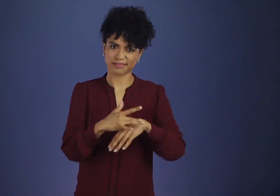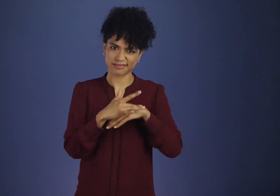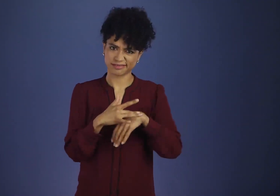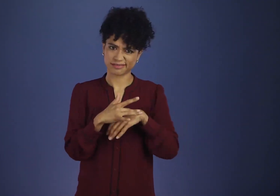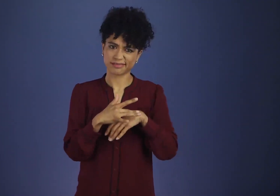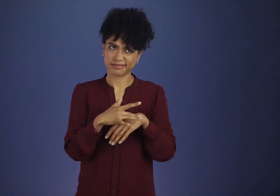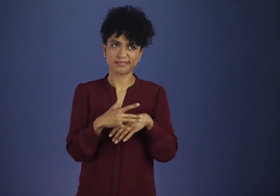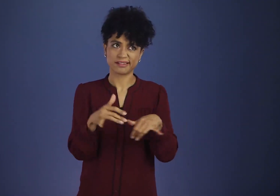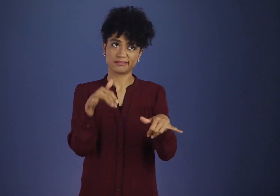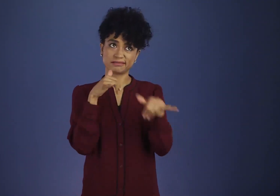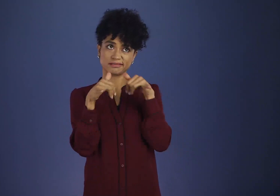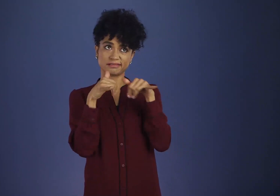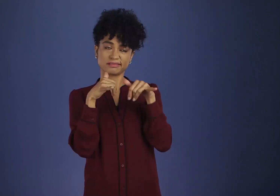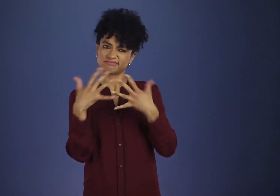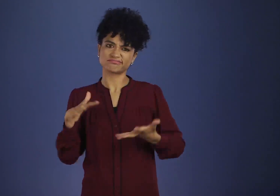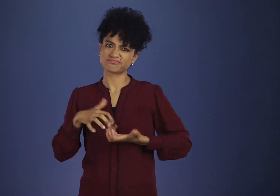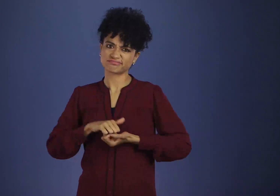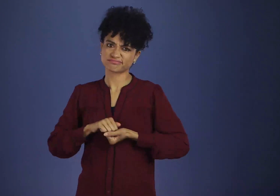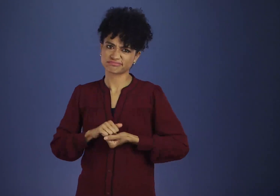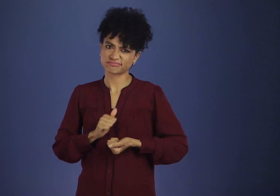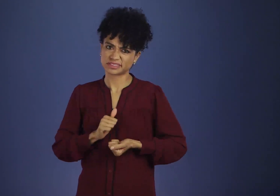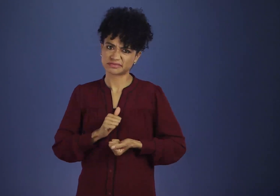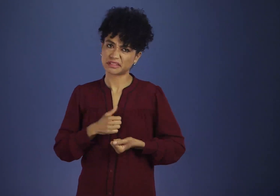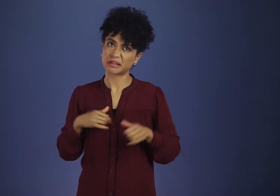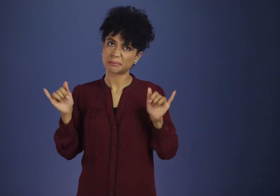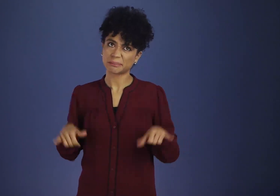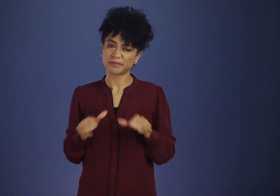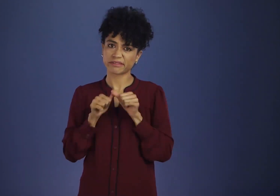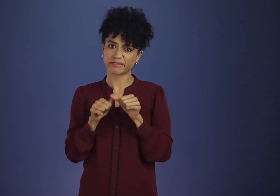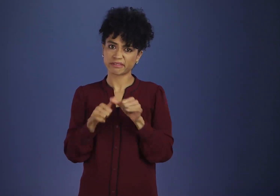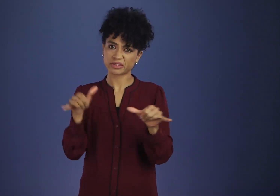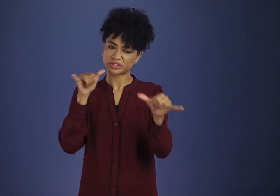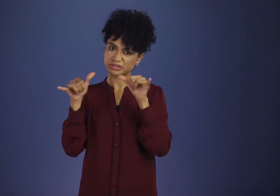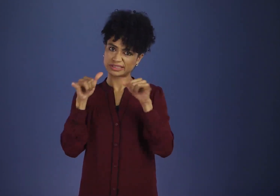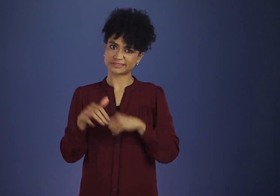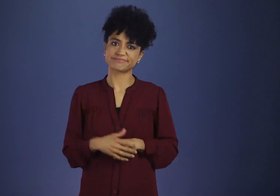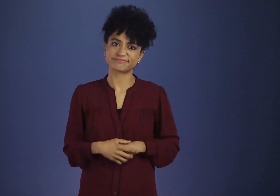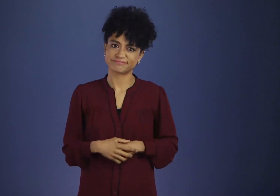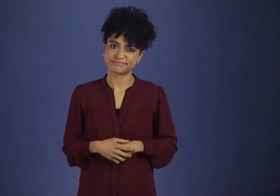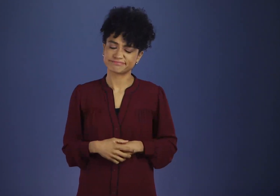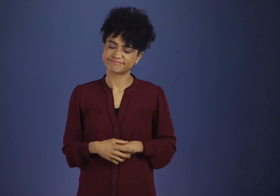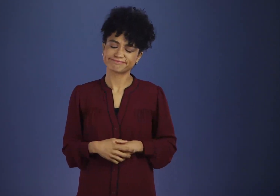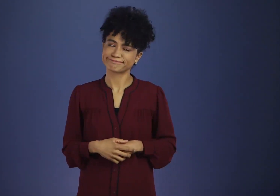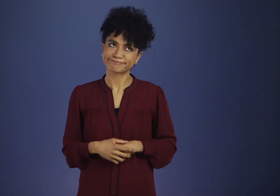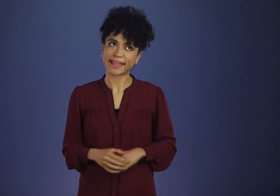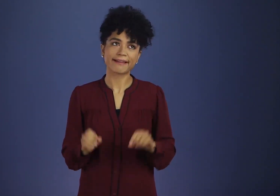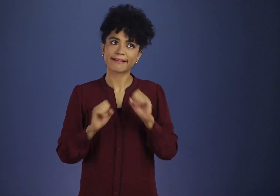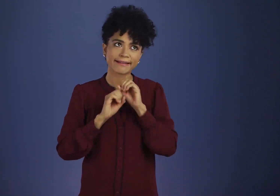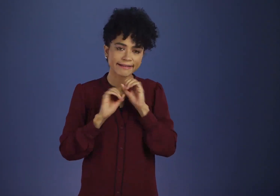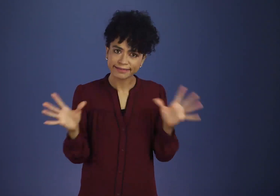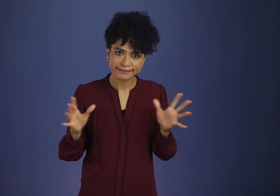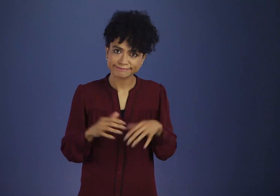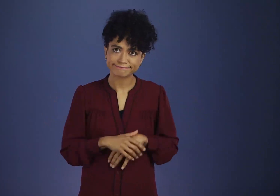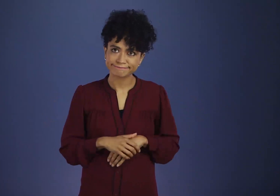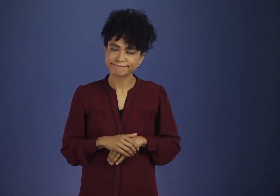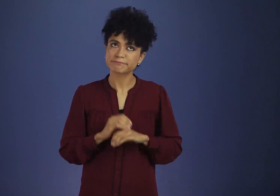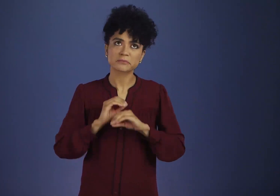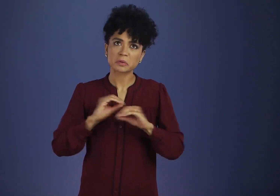we have warped our minds into such an obsession for destructive drinking that only an act of Providence can remove it from us.